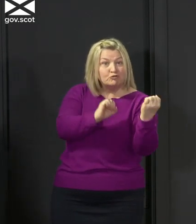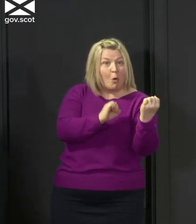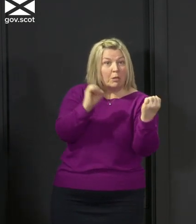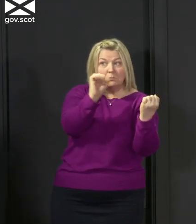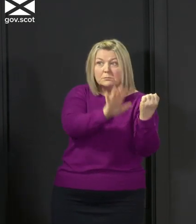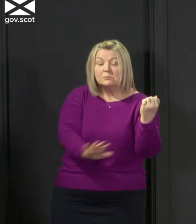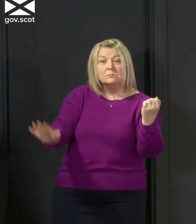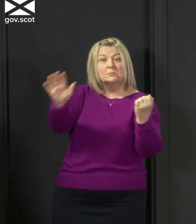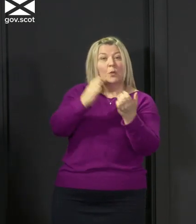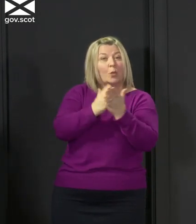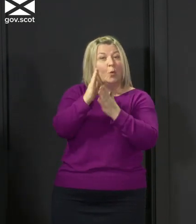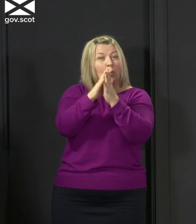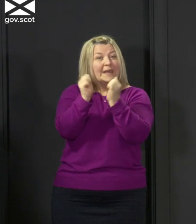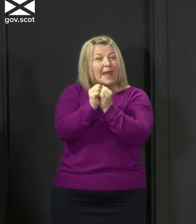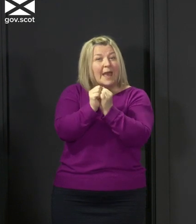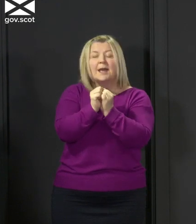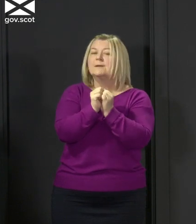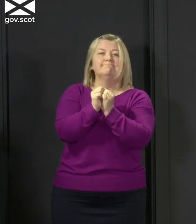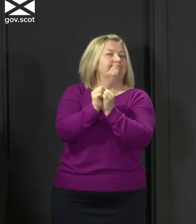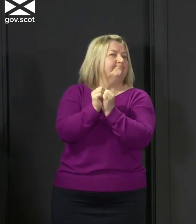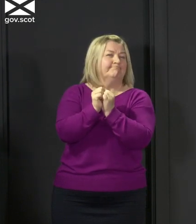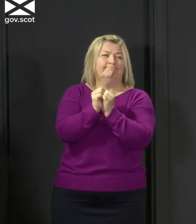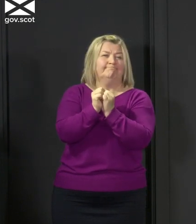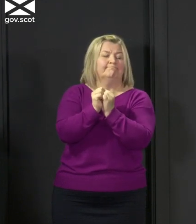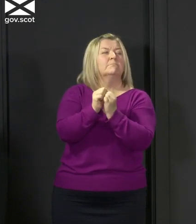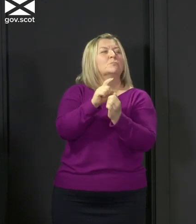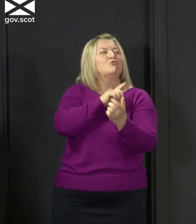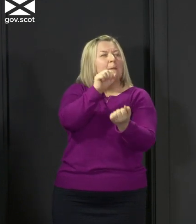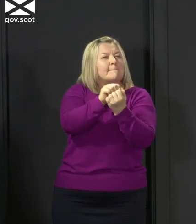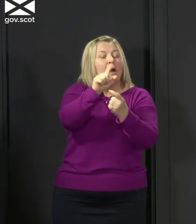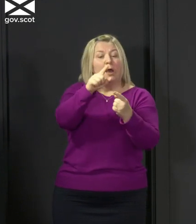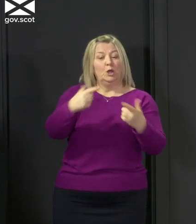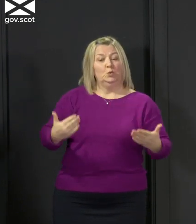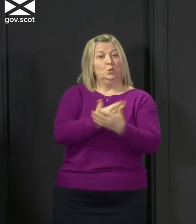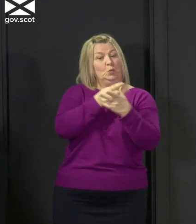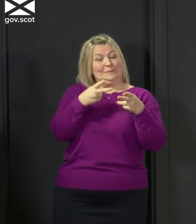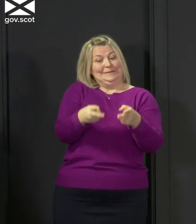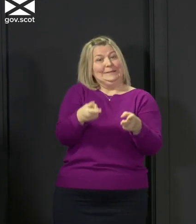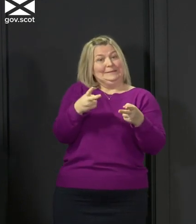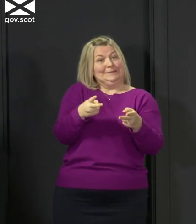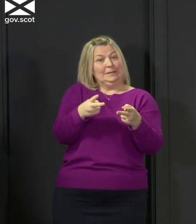As I explained yesterday, our new system for reporting Covid-19 deaths uses information